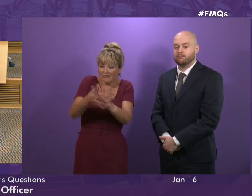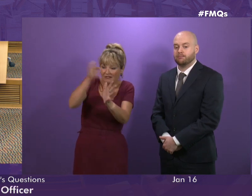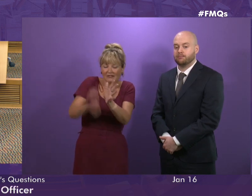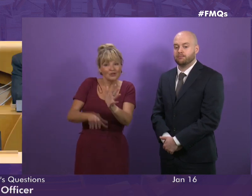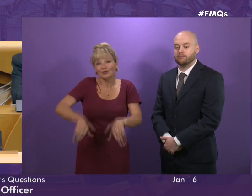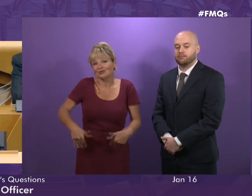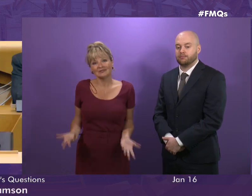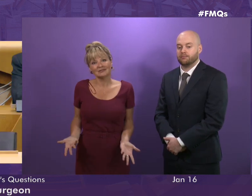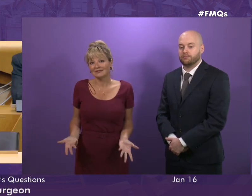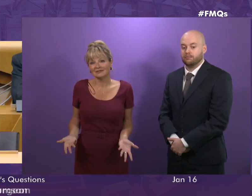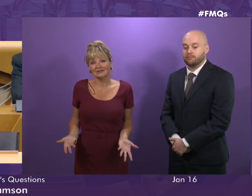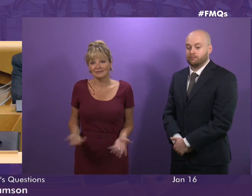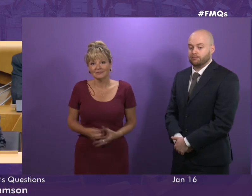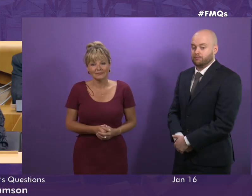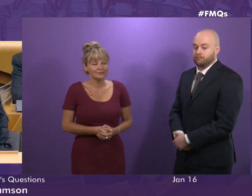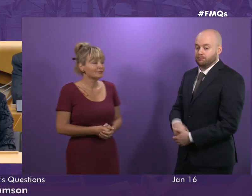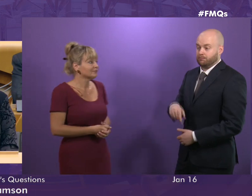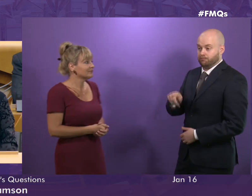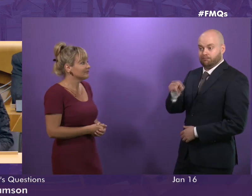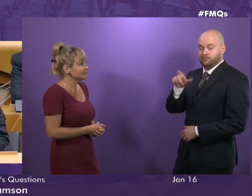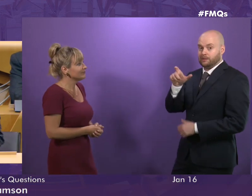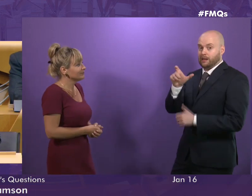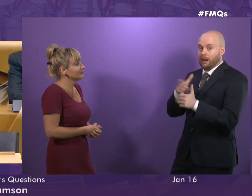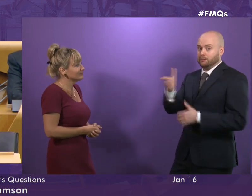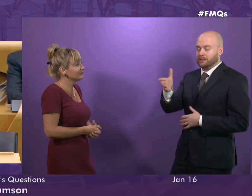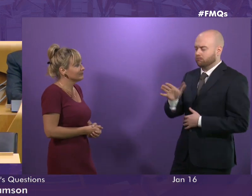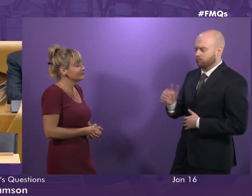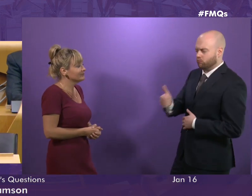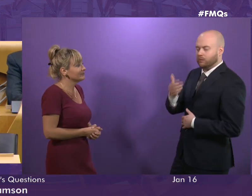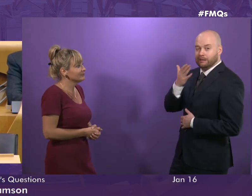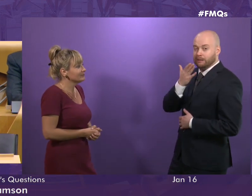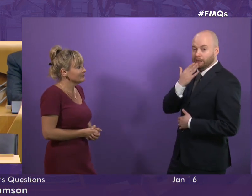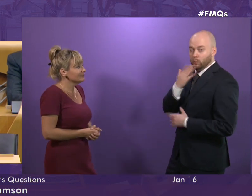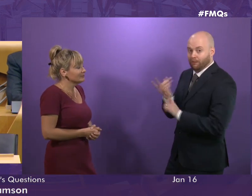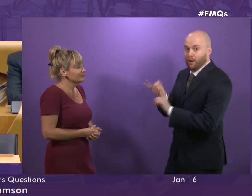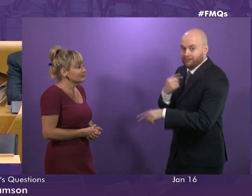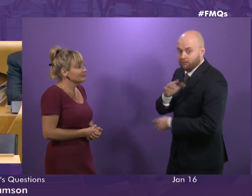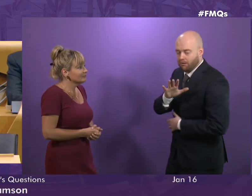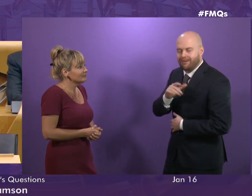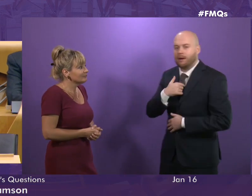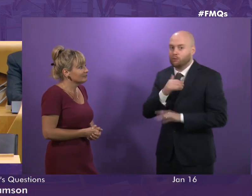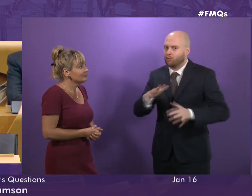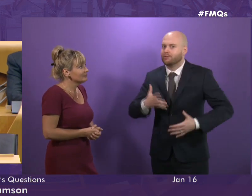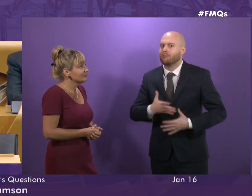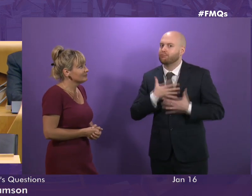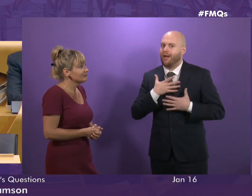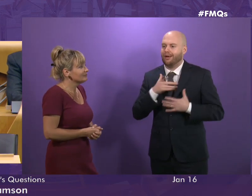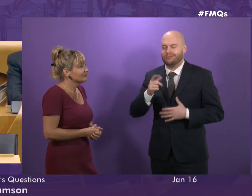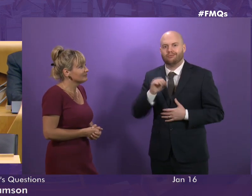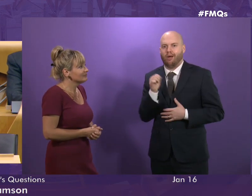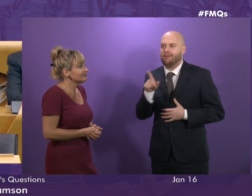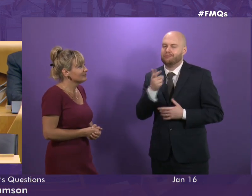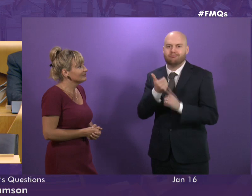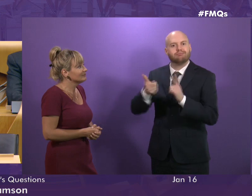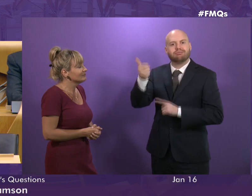It is not surprising that Scotland does so well, given that Madame Ecosse—Winnie Ewing—was